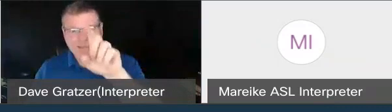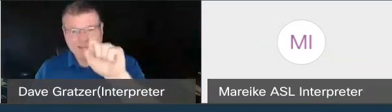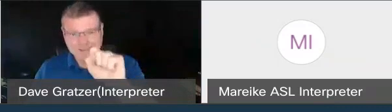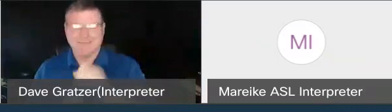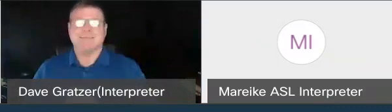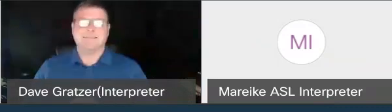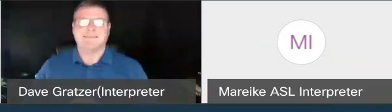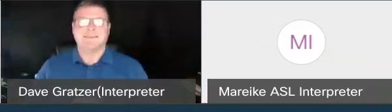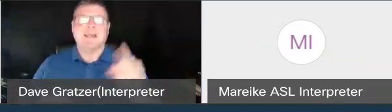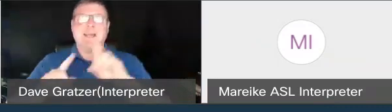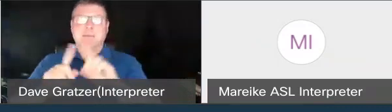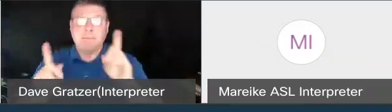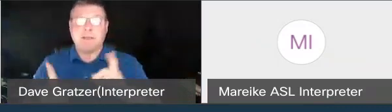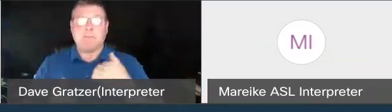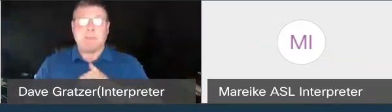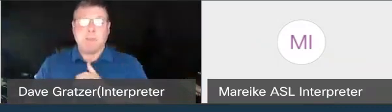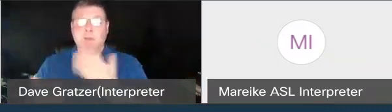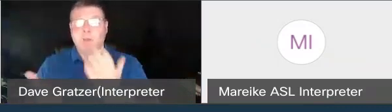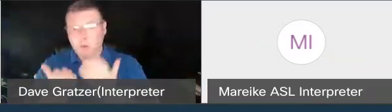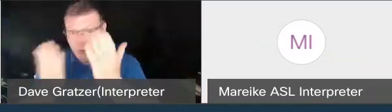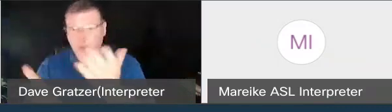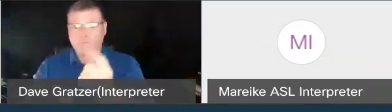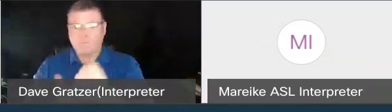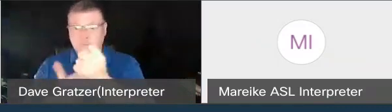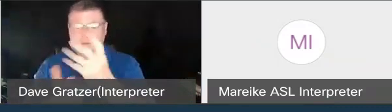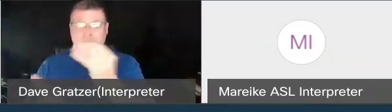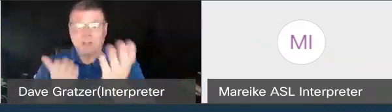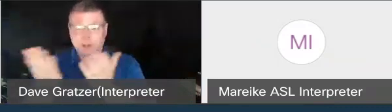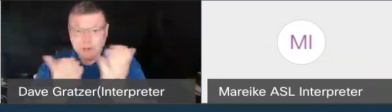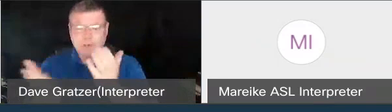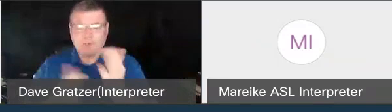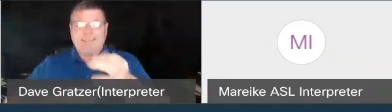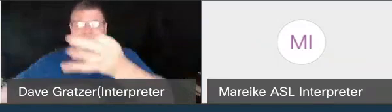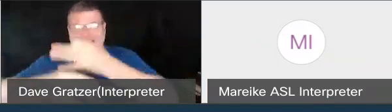we're trying to offer treatment and services in lieu of that incarceration.